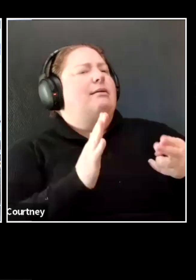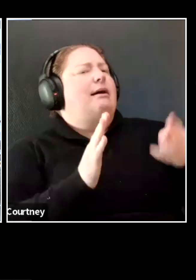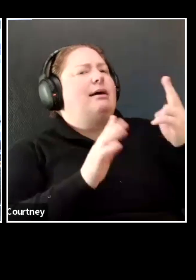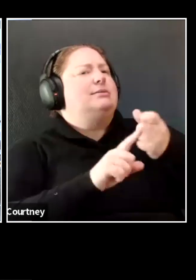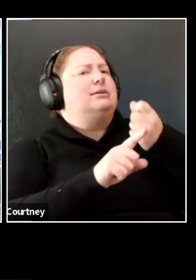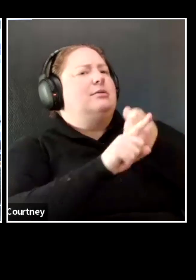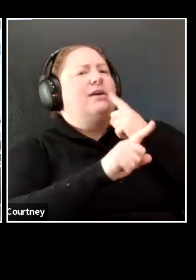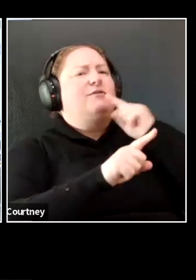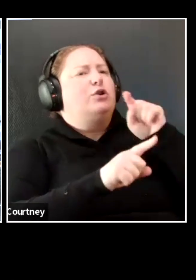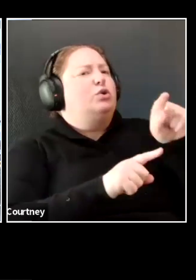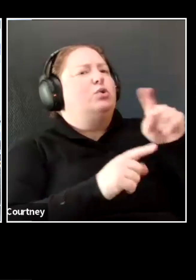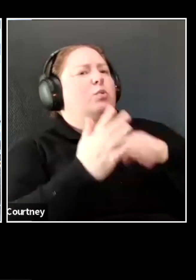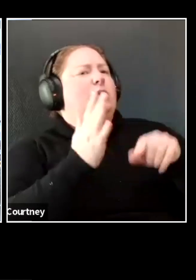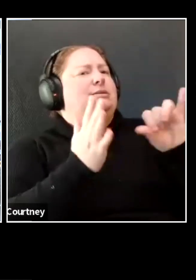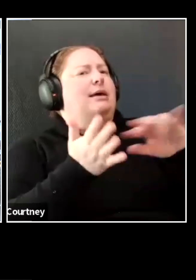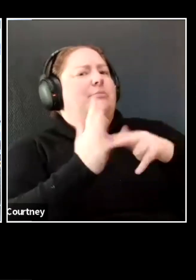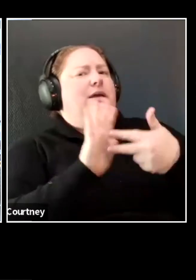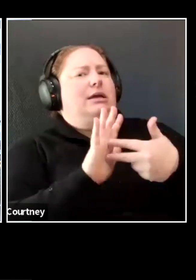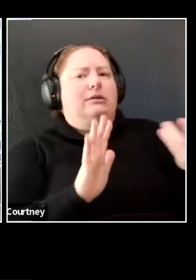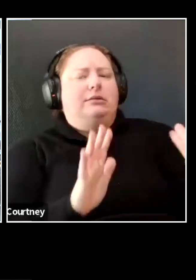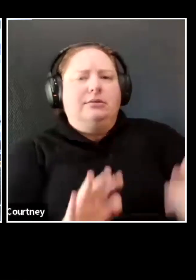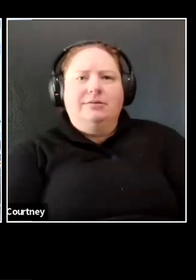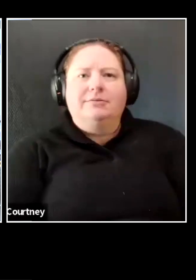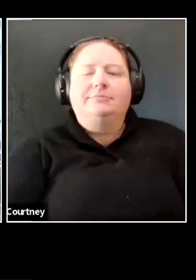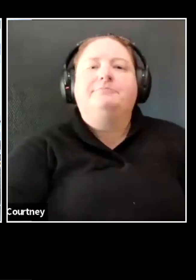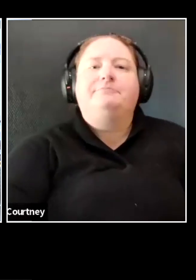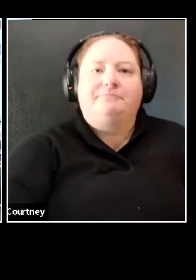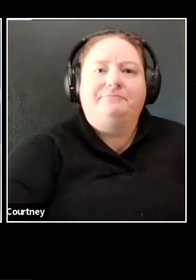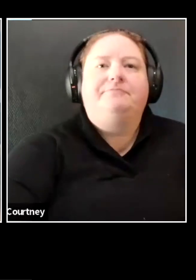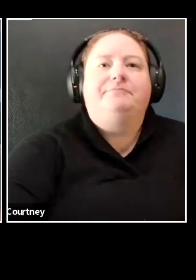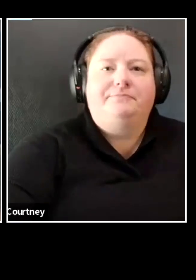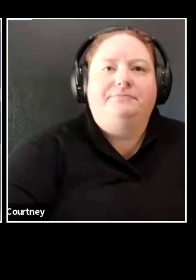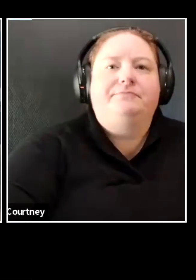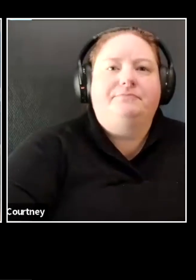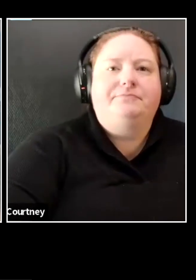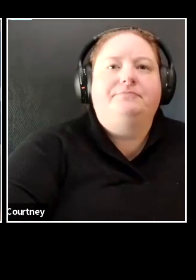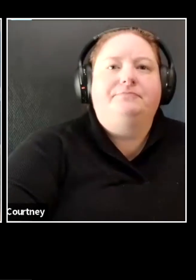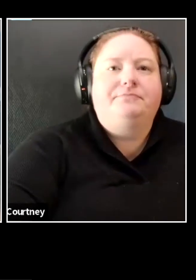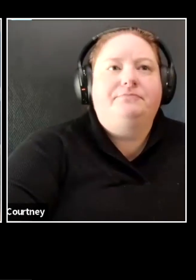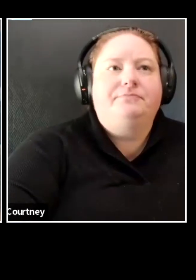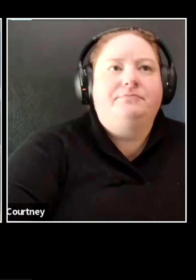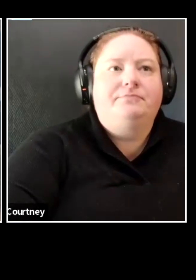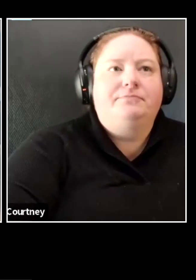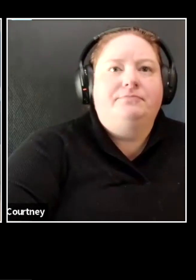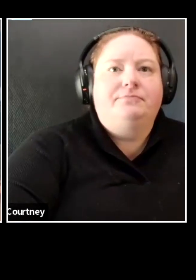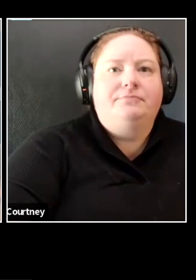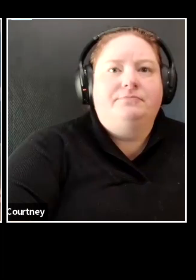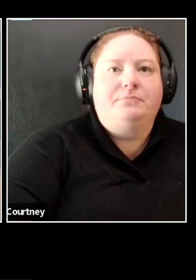highest impact? Well, yeah. I mean just walkshed increased. I mean then you could weigh it by,